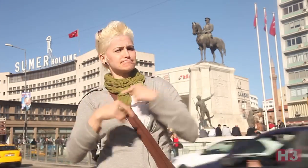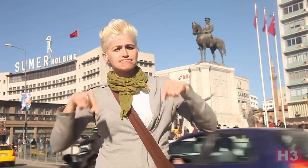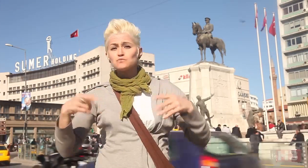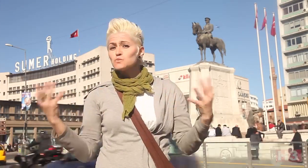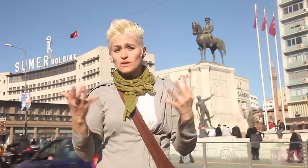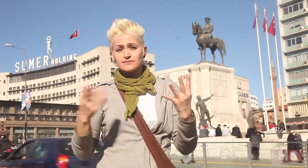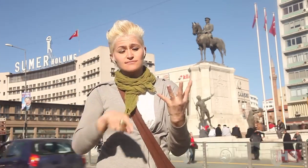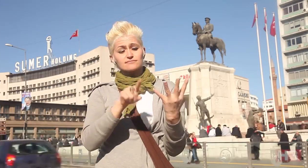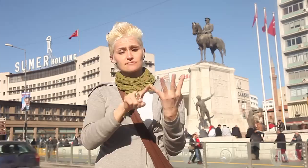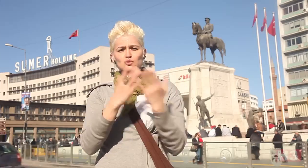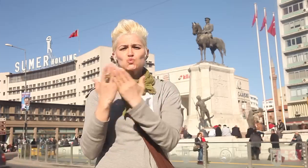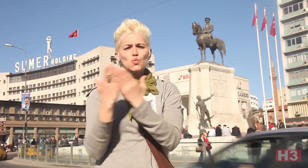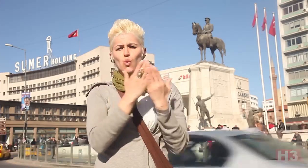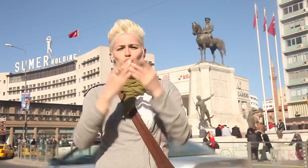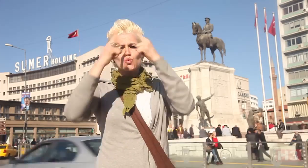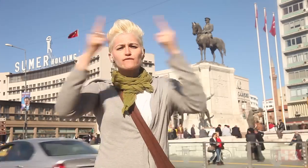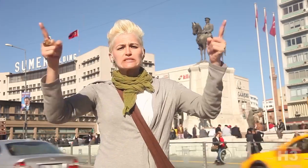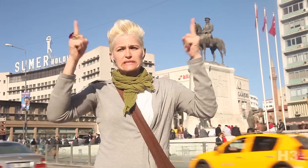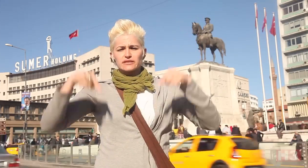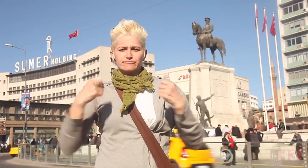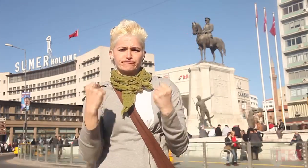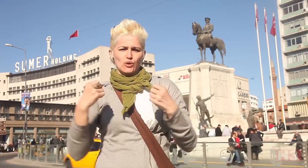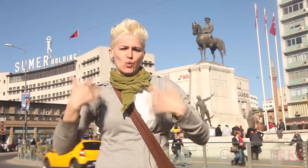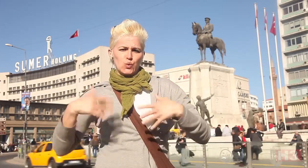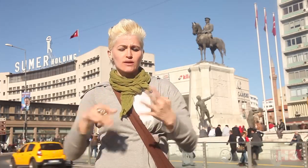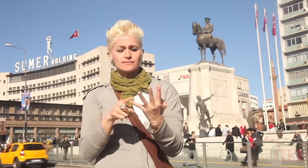The four pillars include the top ranked universities,